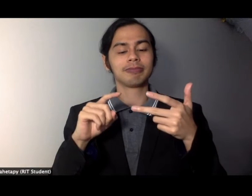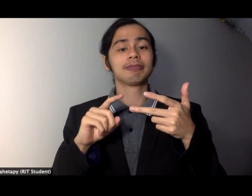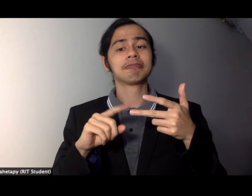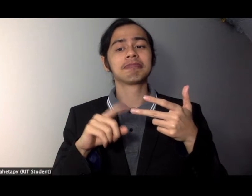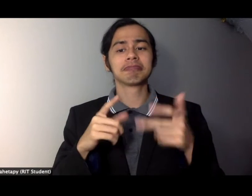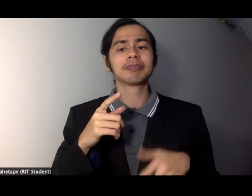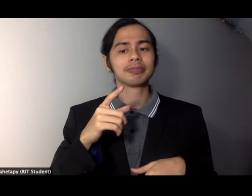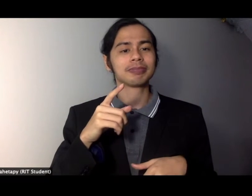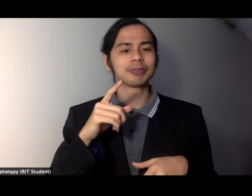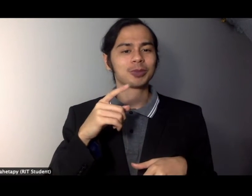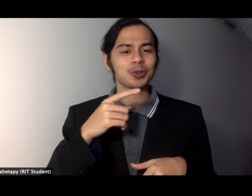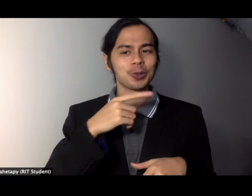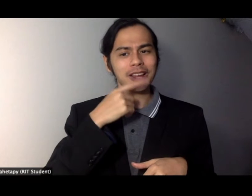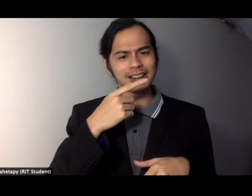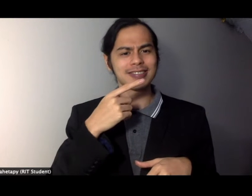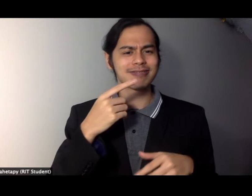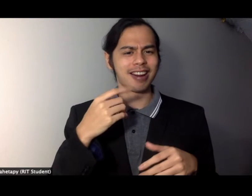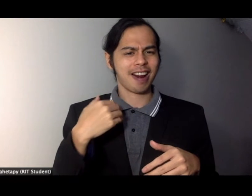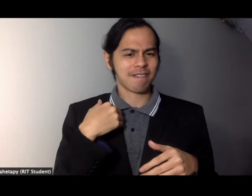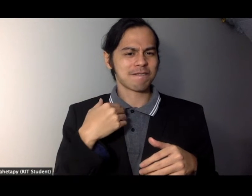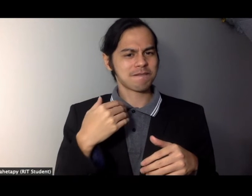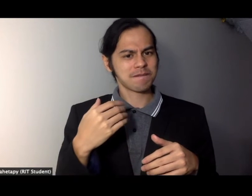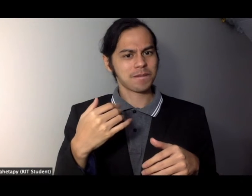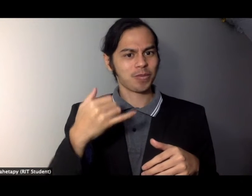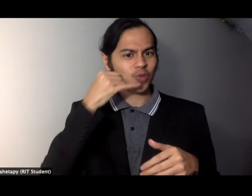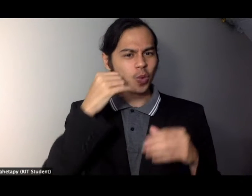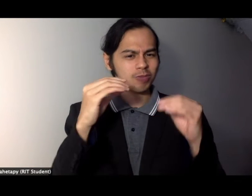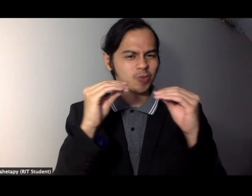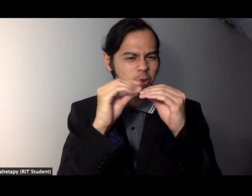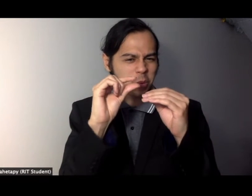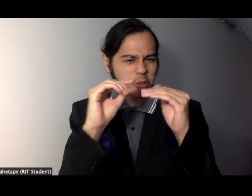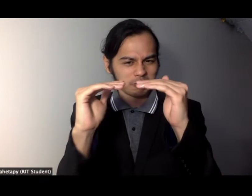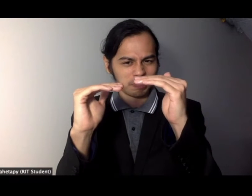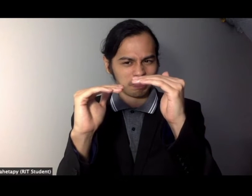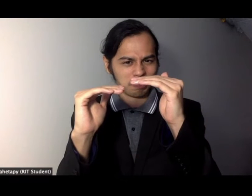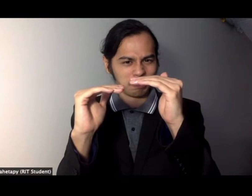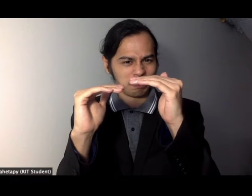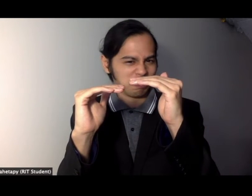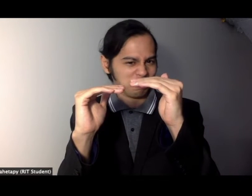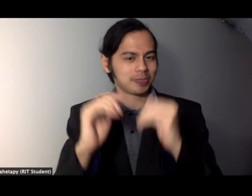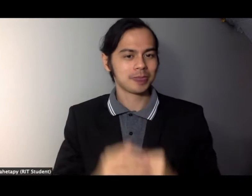... and hearing people have a smartphone little more than deaf people.